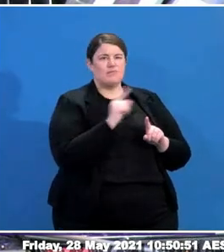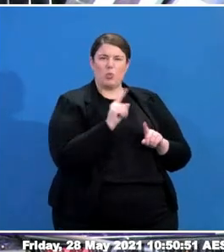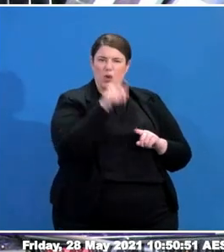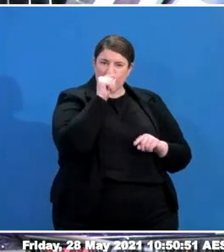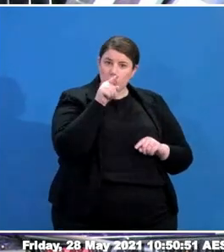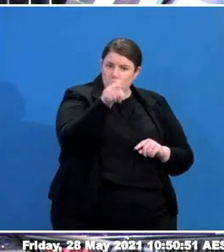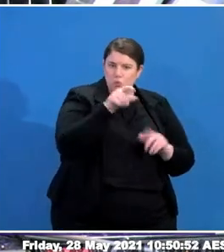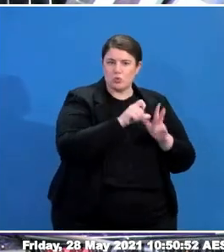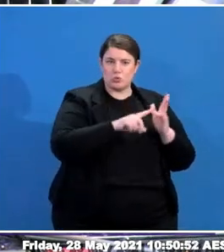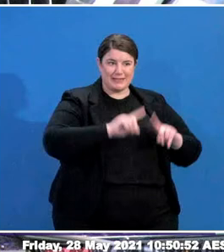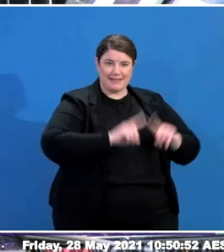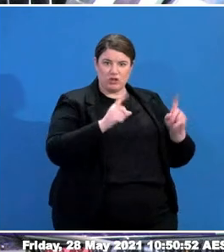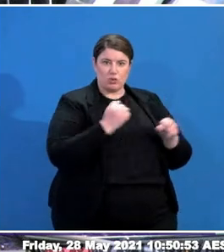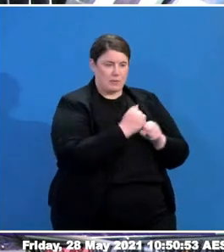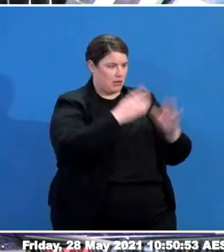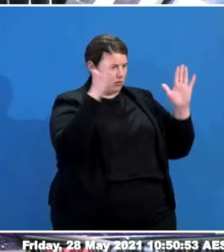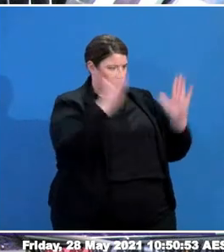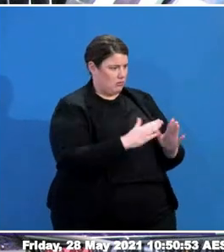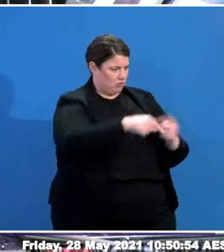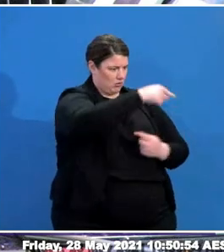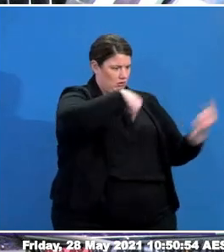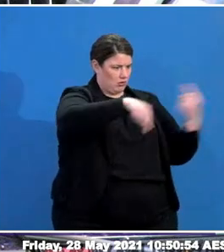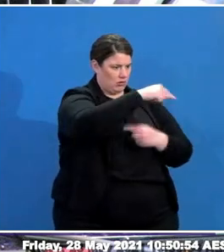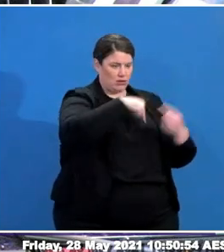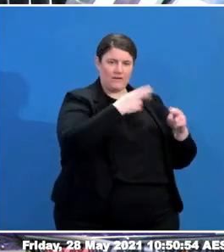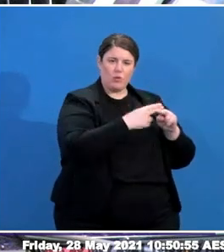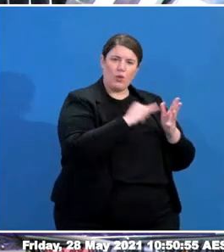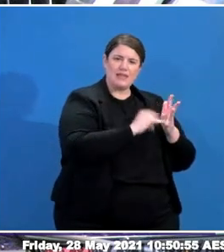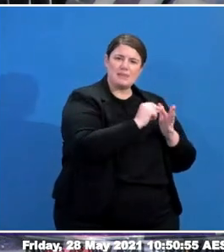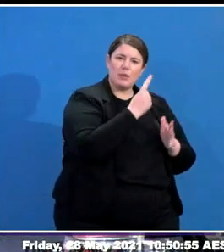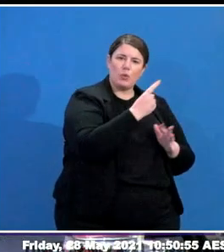prevented the situation with SP1 and SP2 arising?